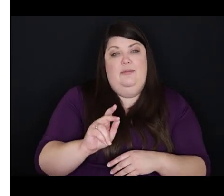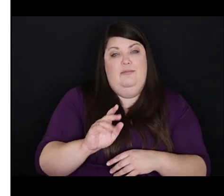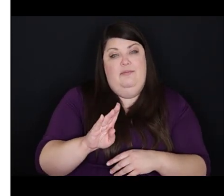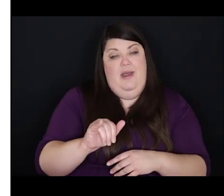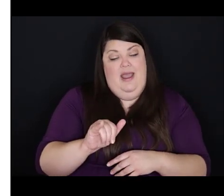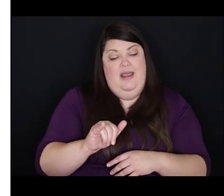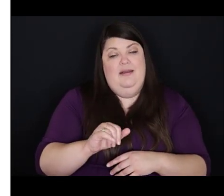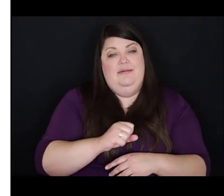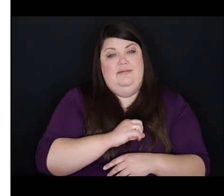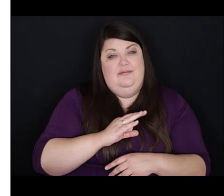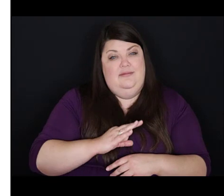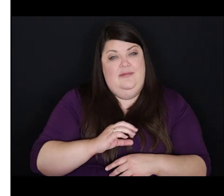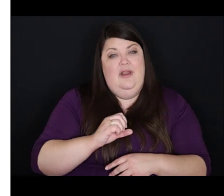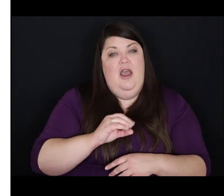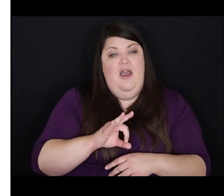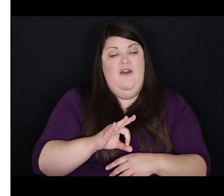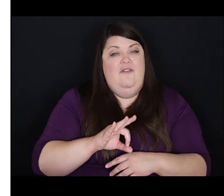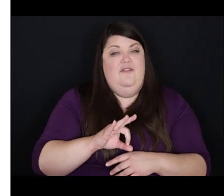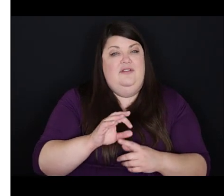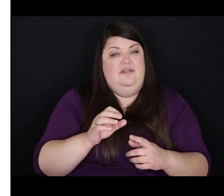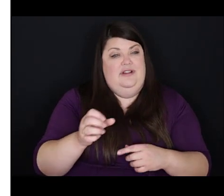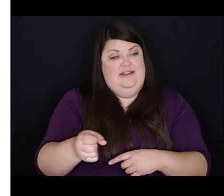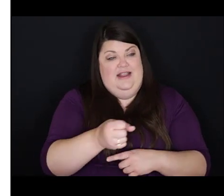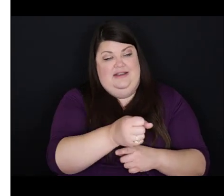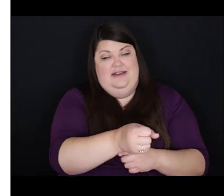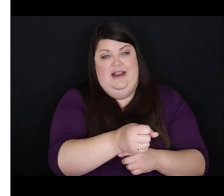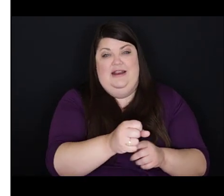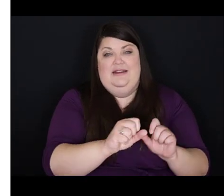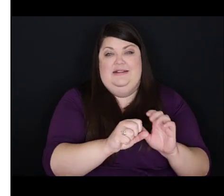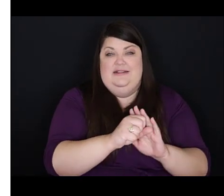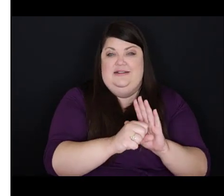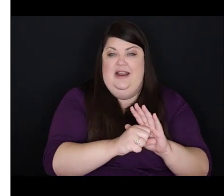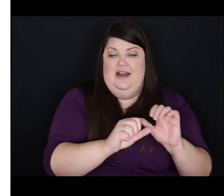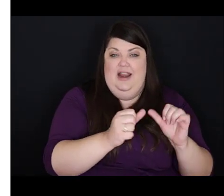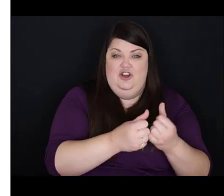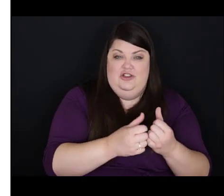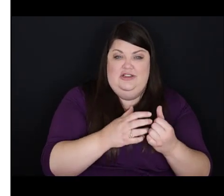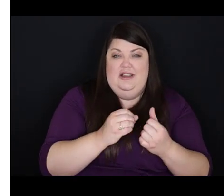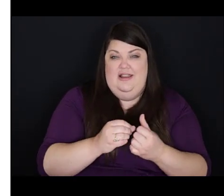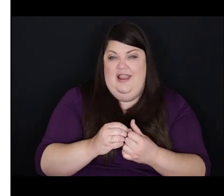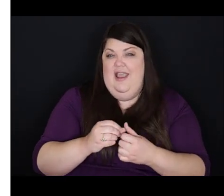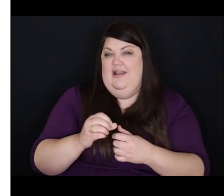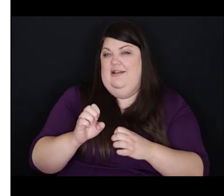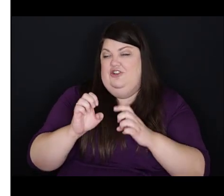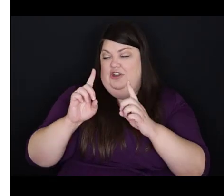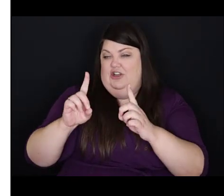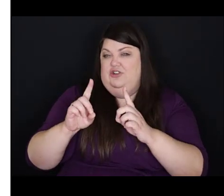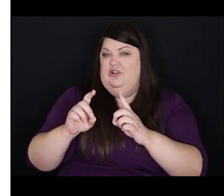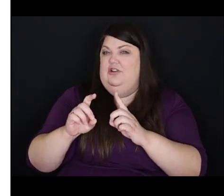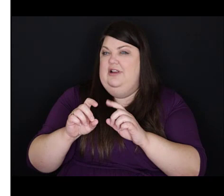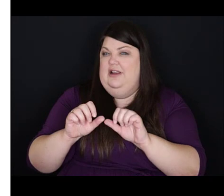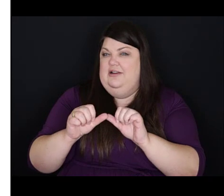designated State agency and educational agency personnel for students with disabilities that